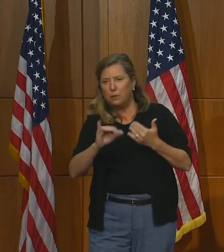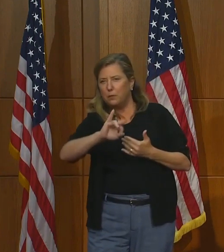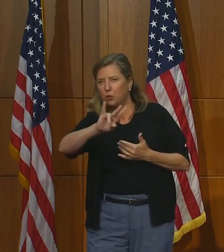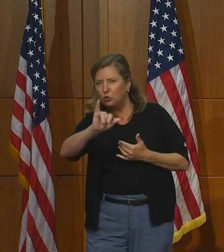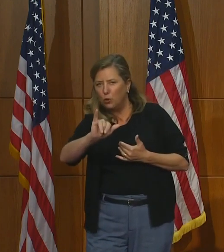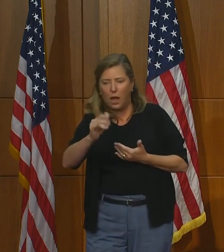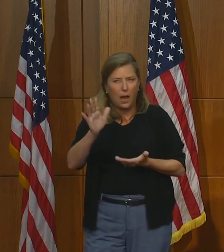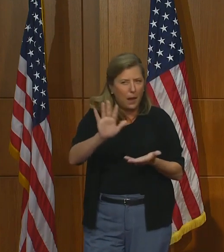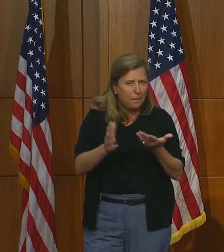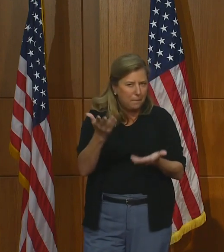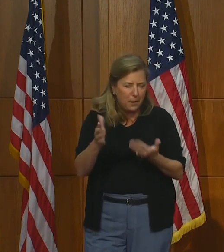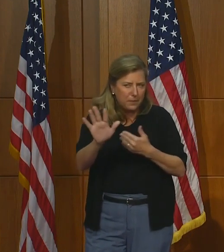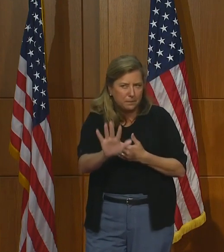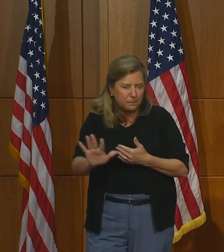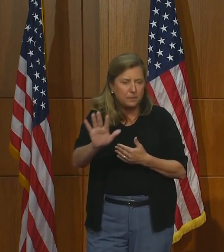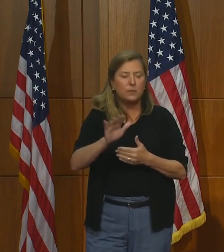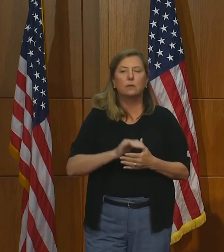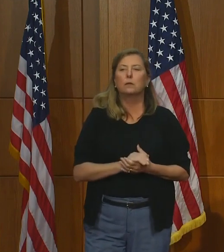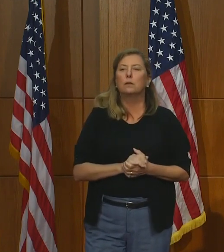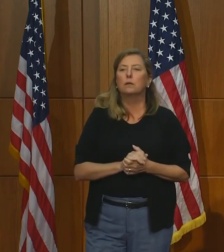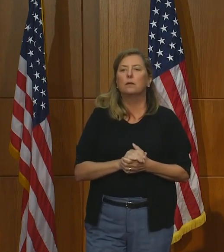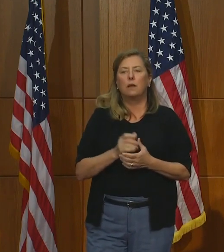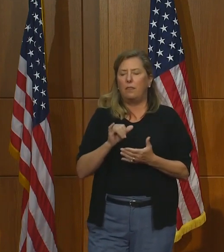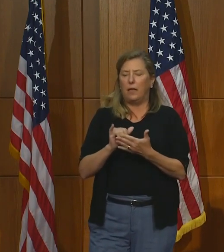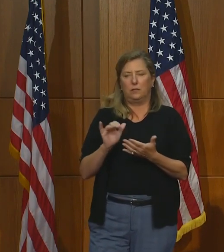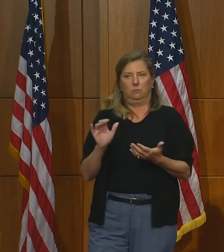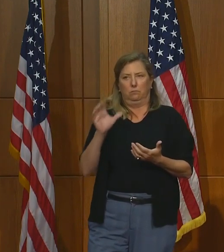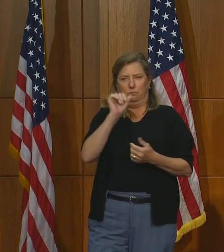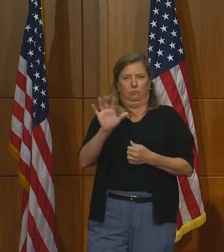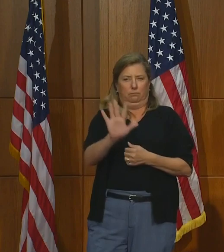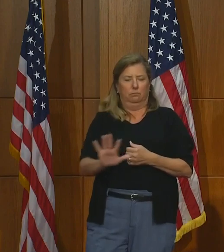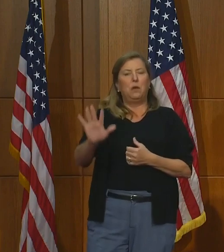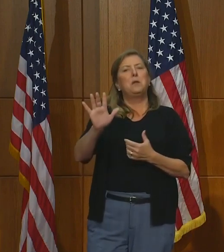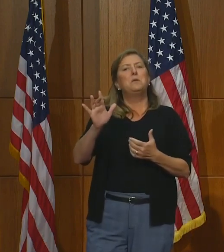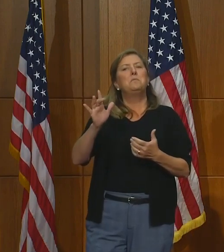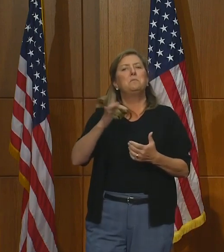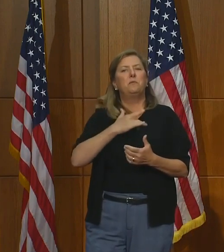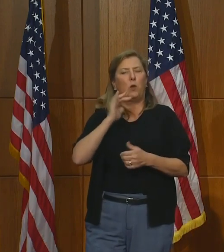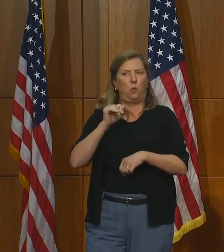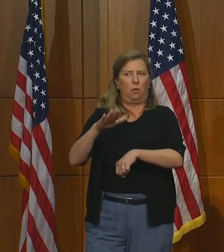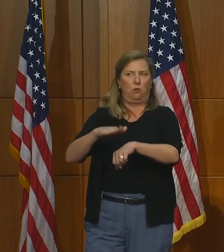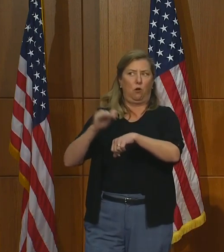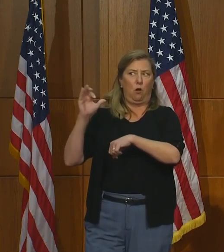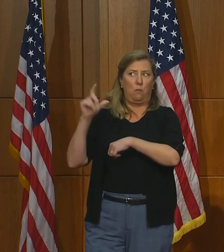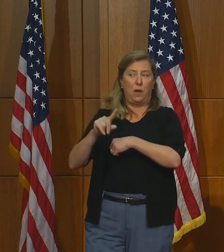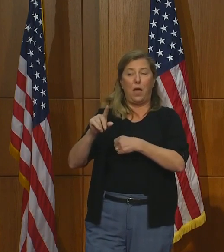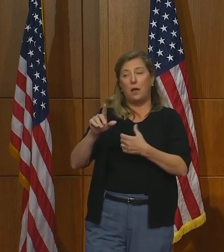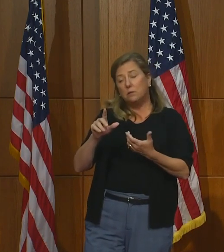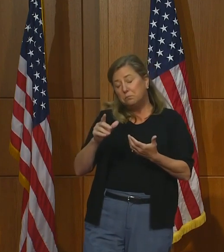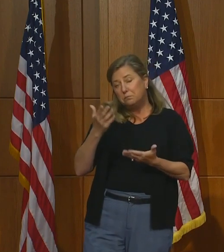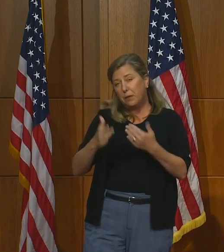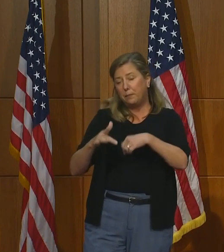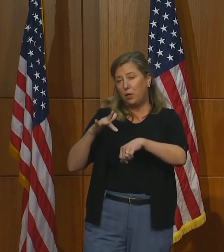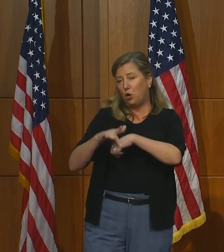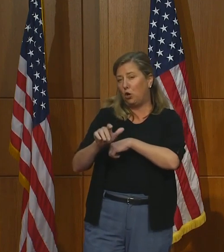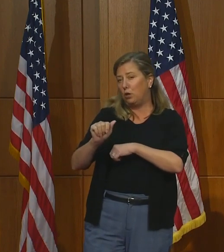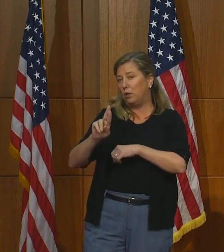PROBABLY IN THE NEXT FEW WEEKS INTO JULY- AND JUST. THIS IS A